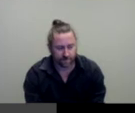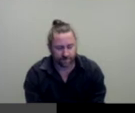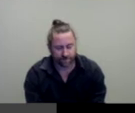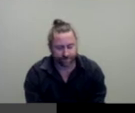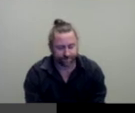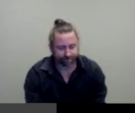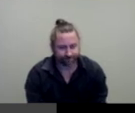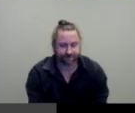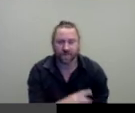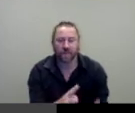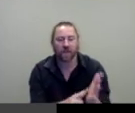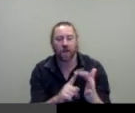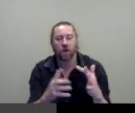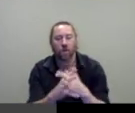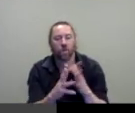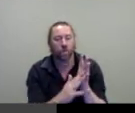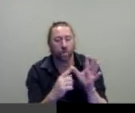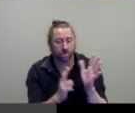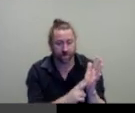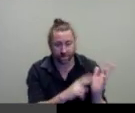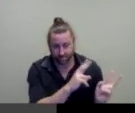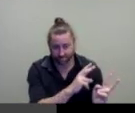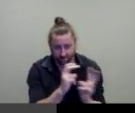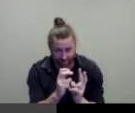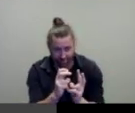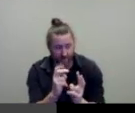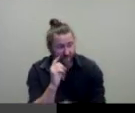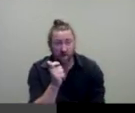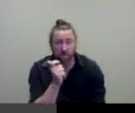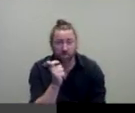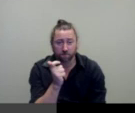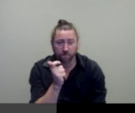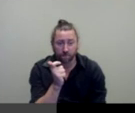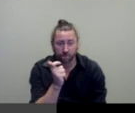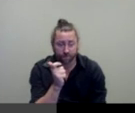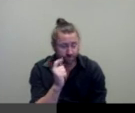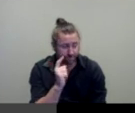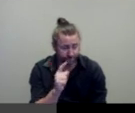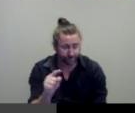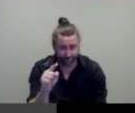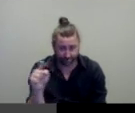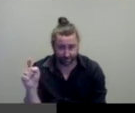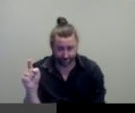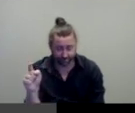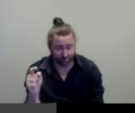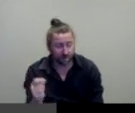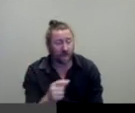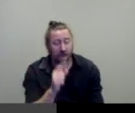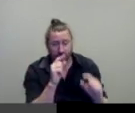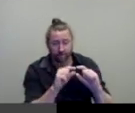so Newman is borrowing her phrase from one of the earliest and curliest uses of text in art